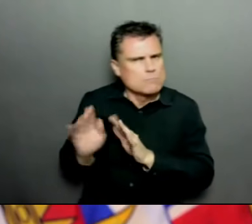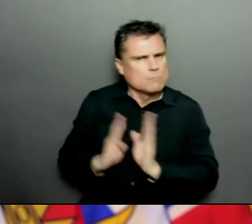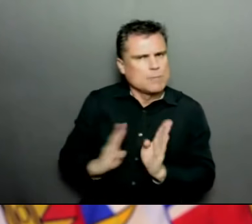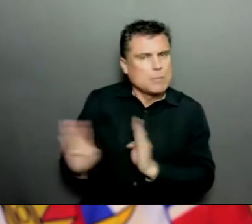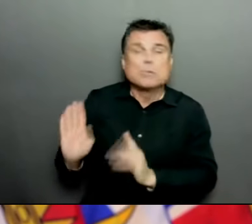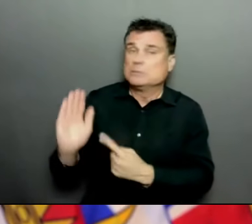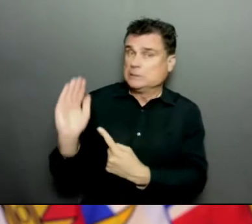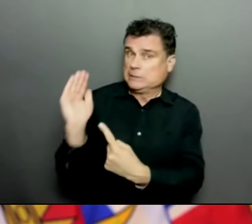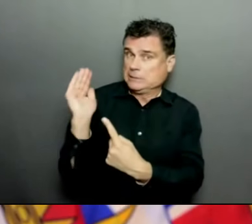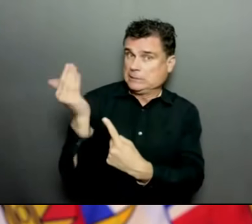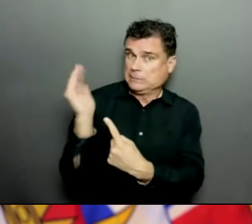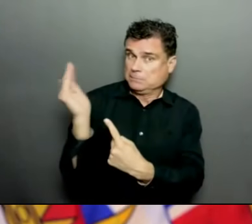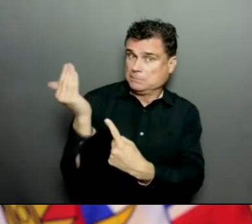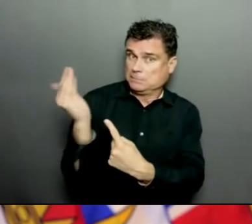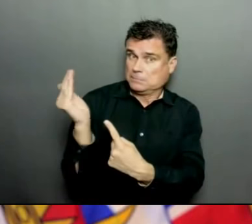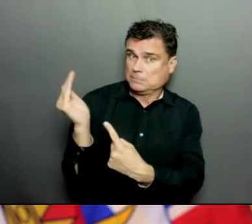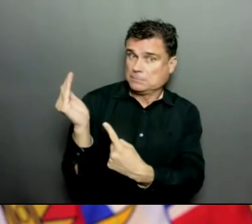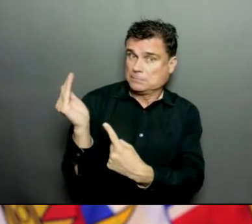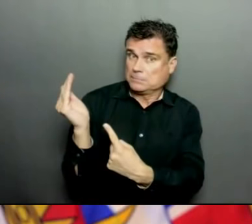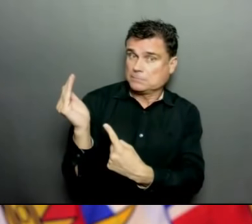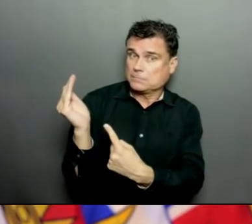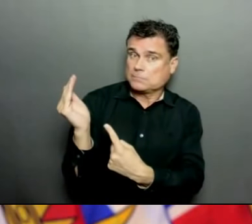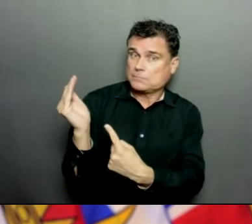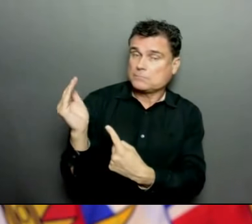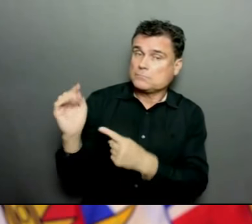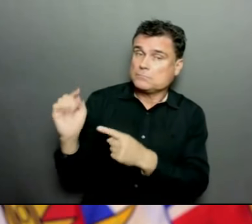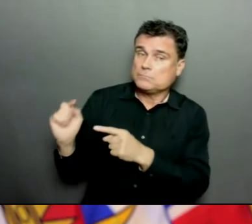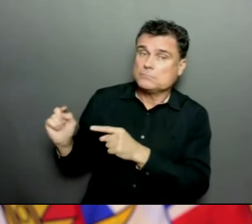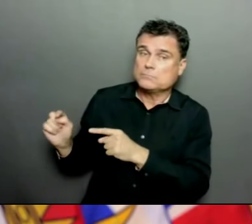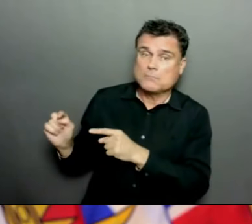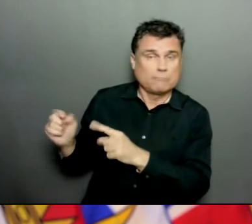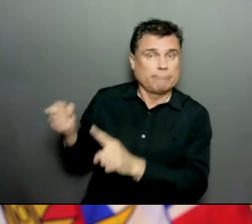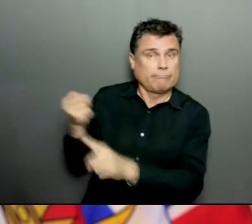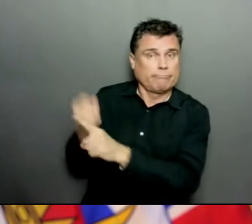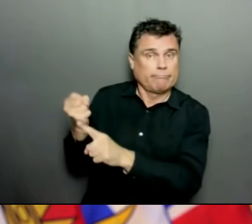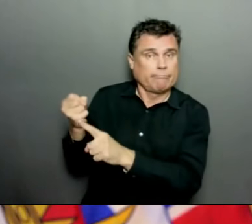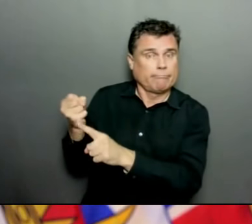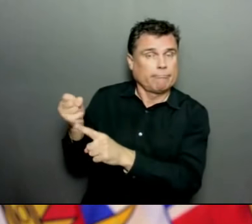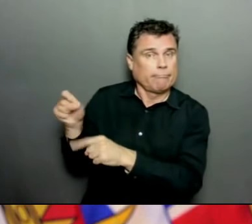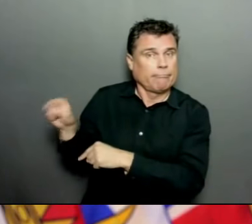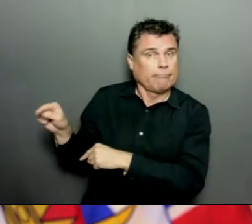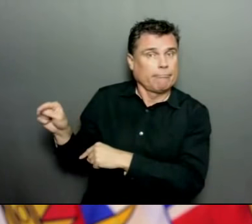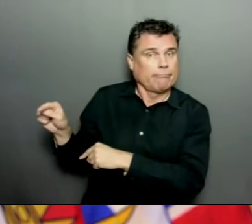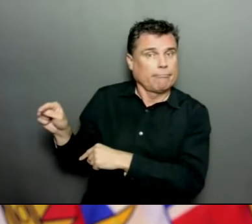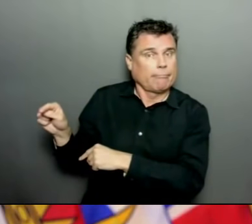variant arose at the same time. It may be that because it transmitted